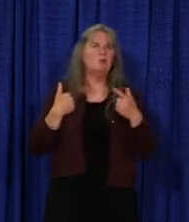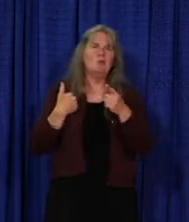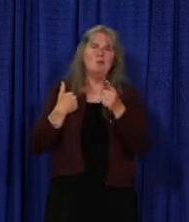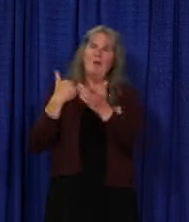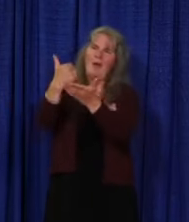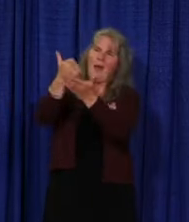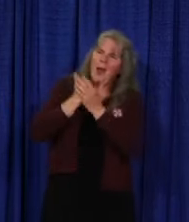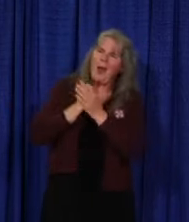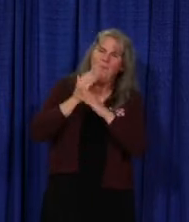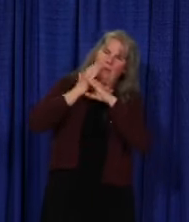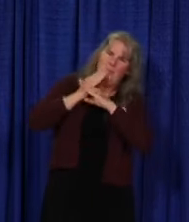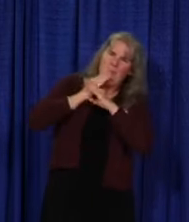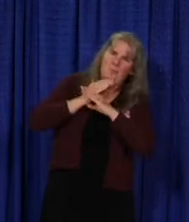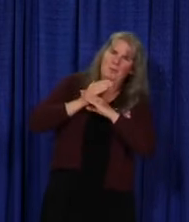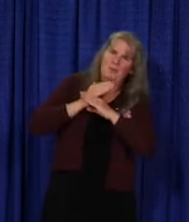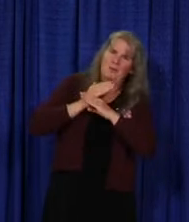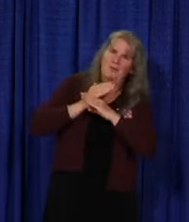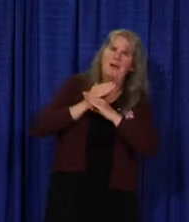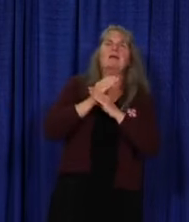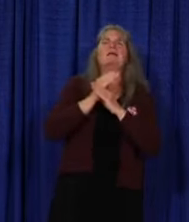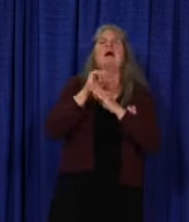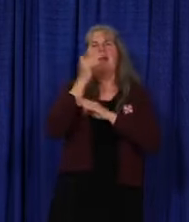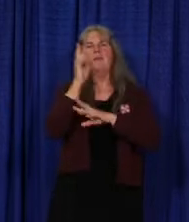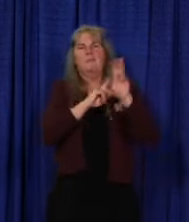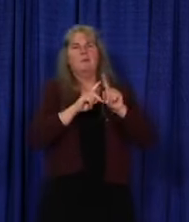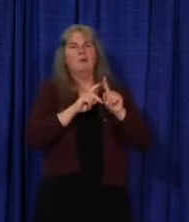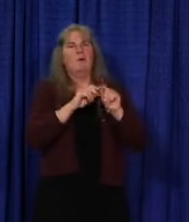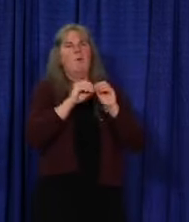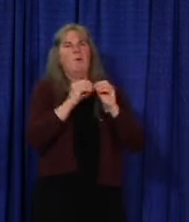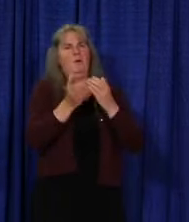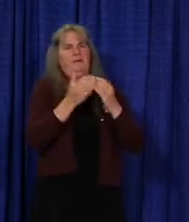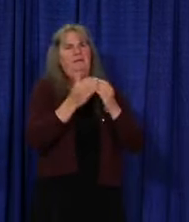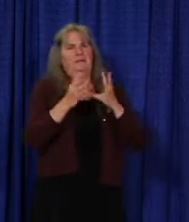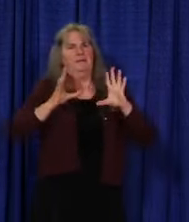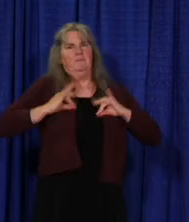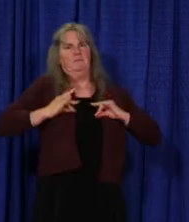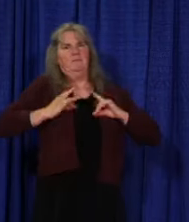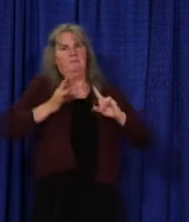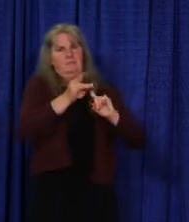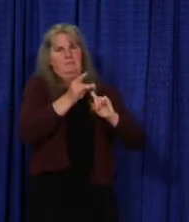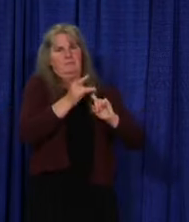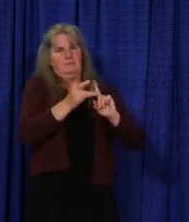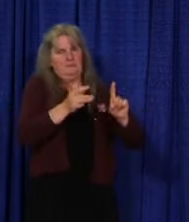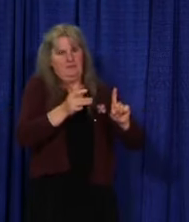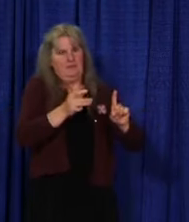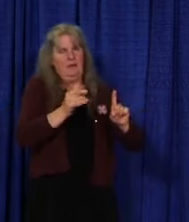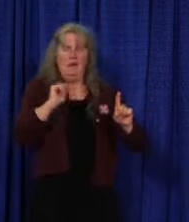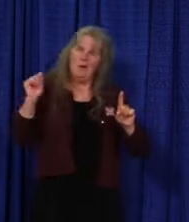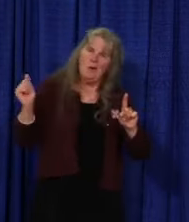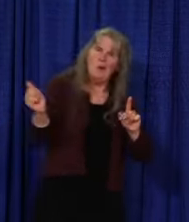to help protect those who are not invincible. We need all of us to think of